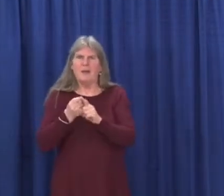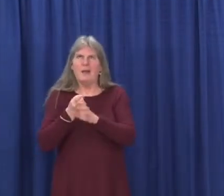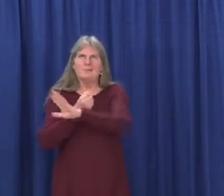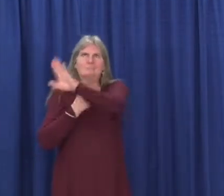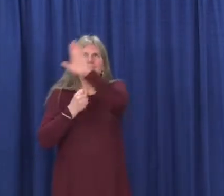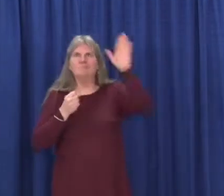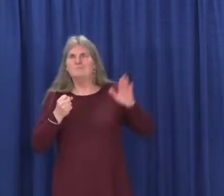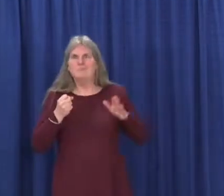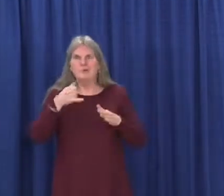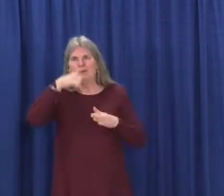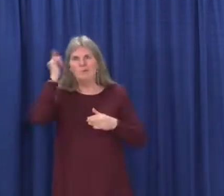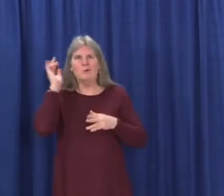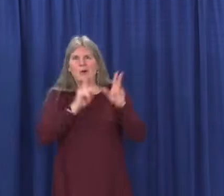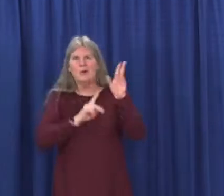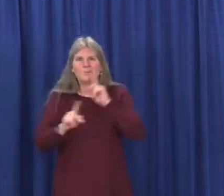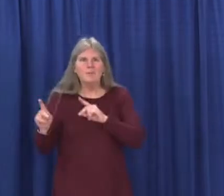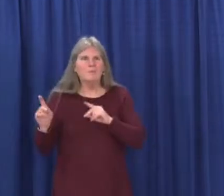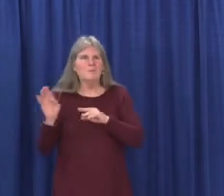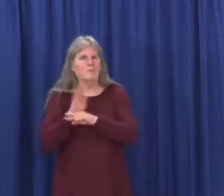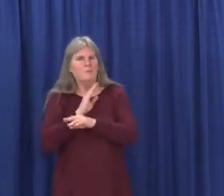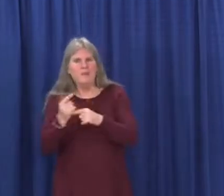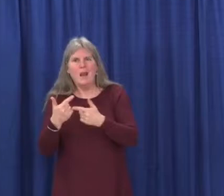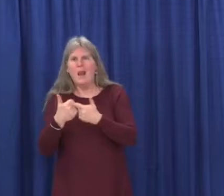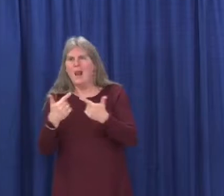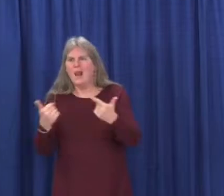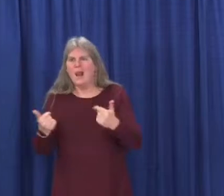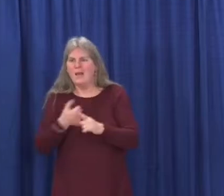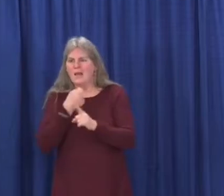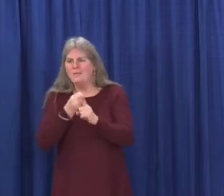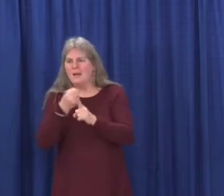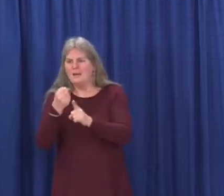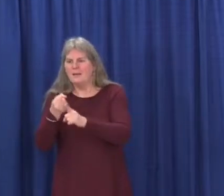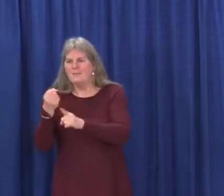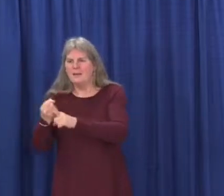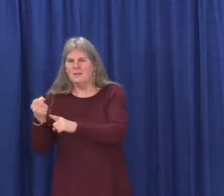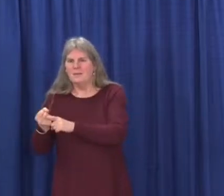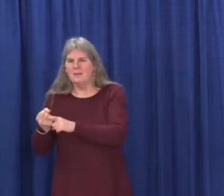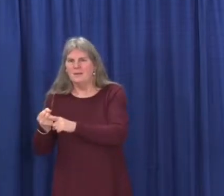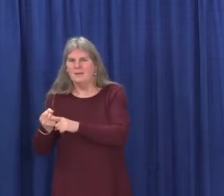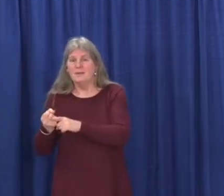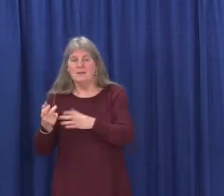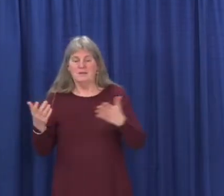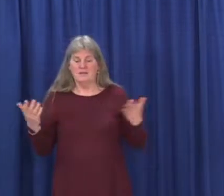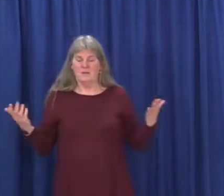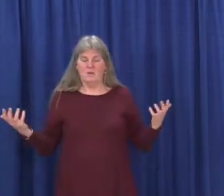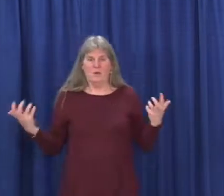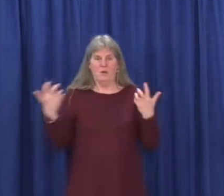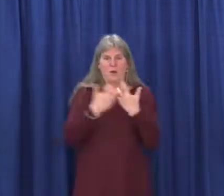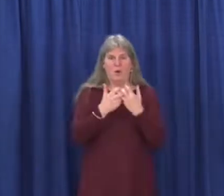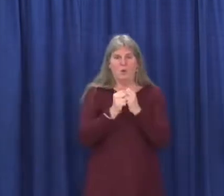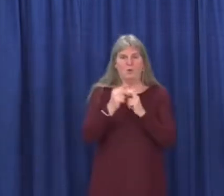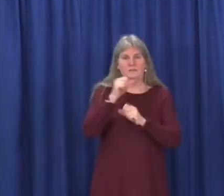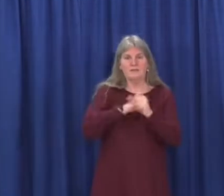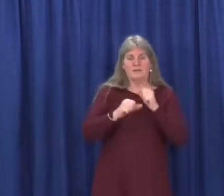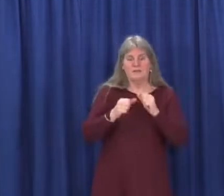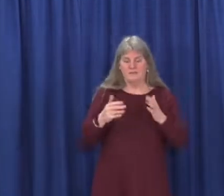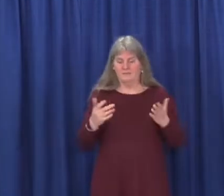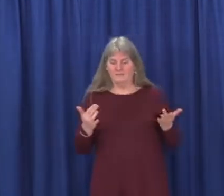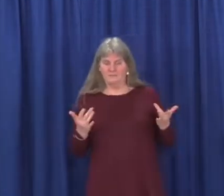and weighs these things in the decision-making. And-- and that's really how we work together through-- throughout this wave. We're making a really huge